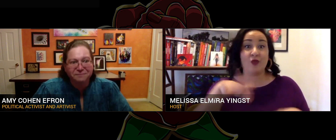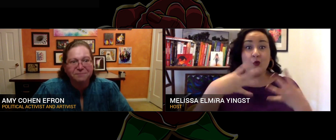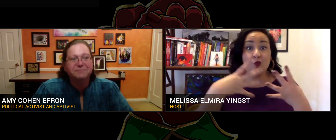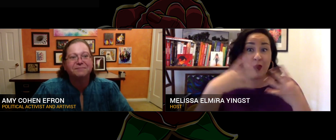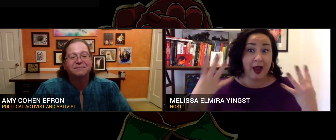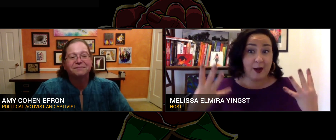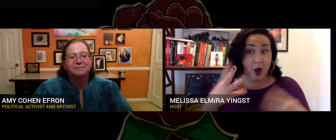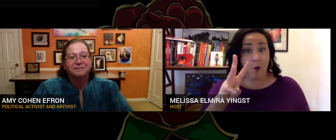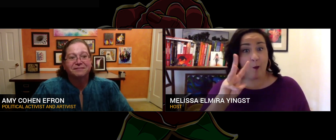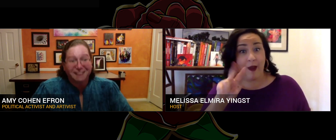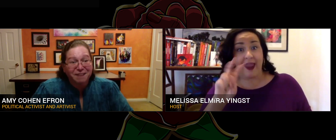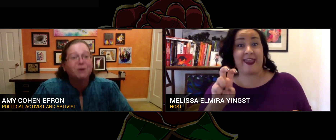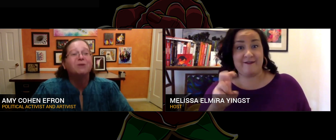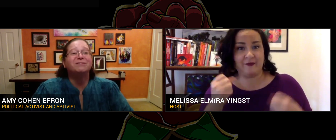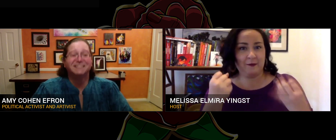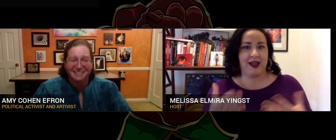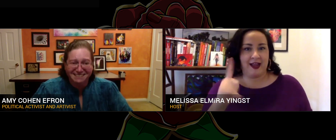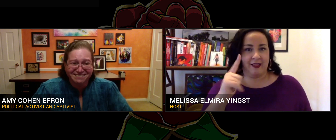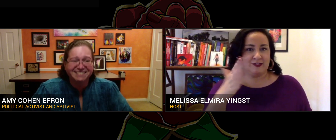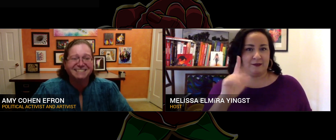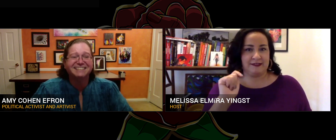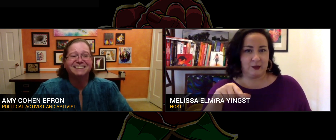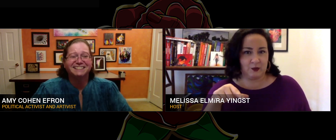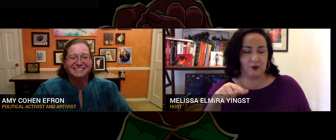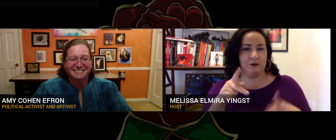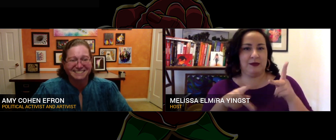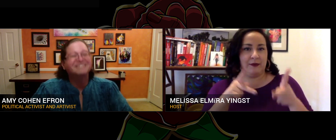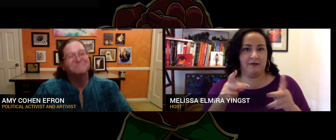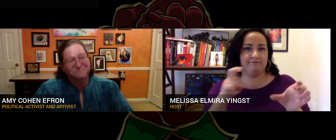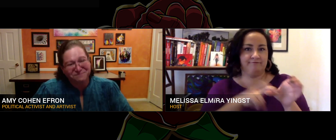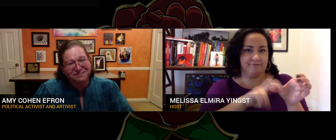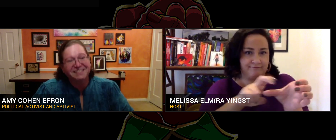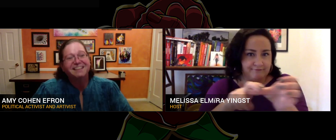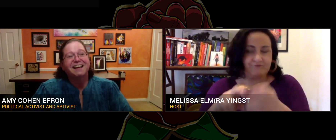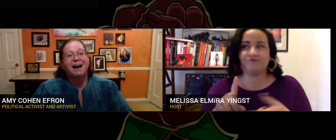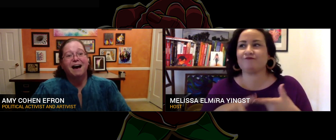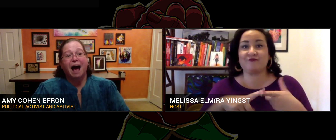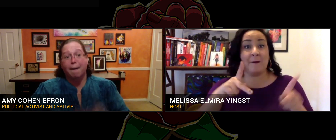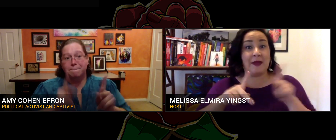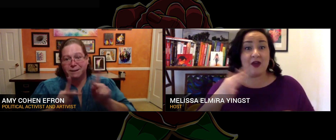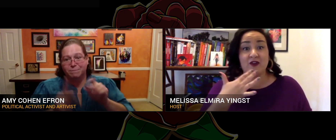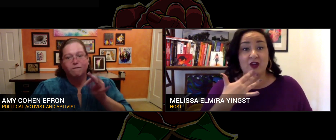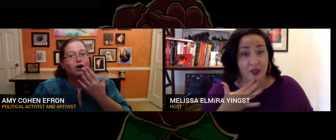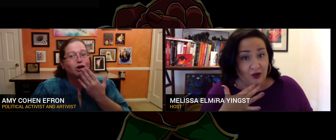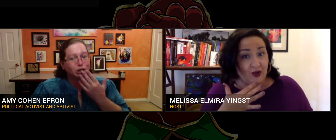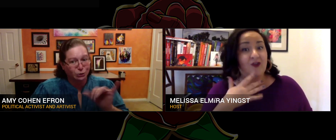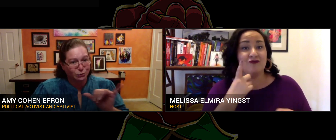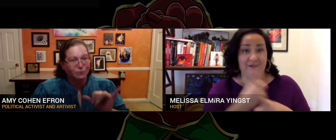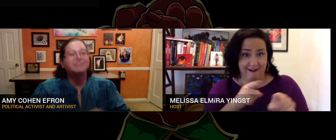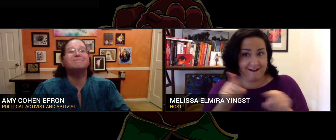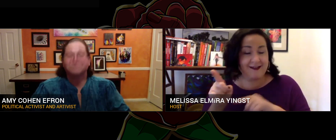And Rainbow Wave, too! Many LGBTQ people joined the positions. And also- People of Color.